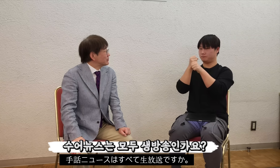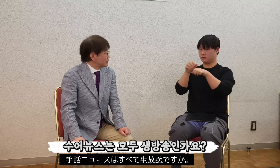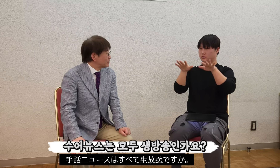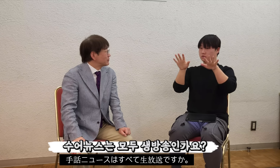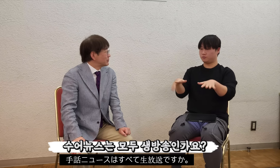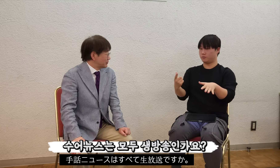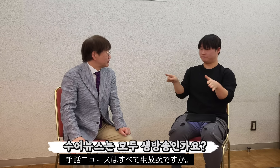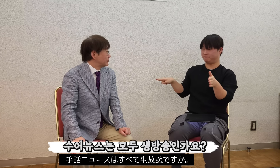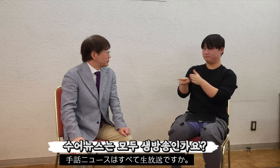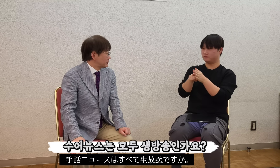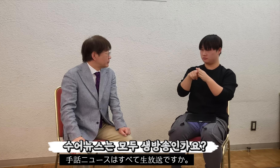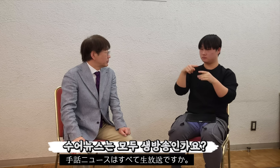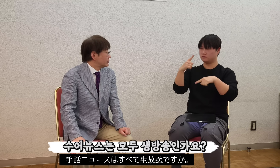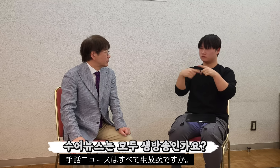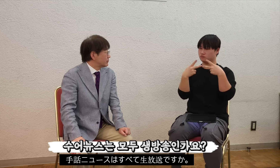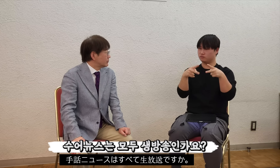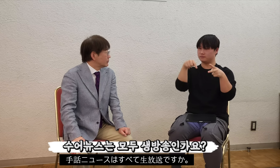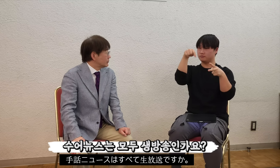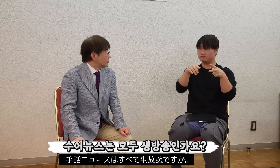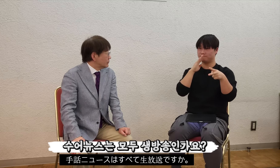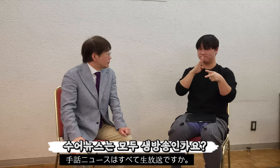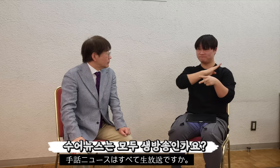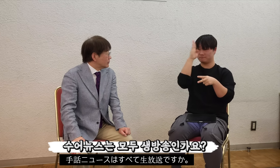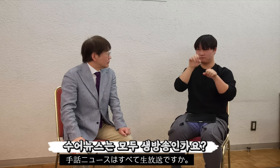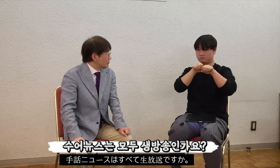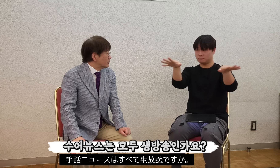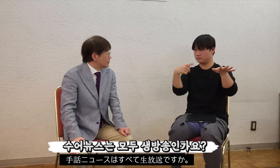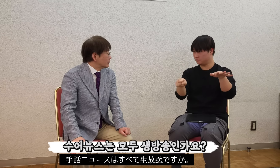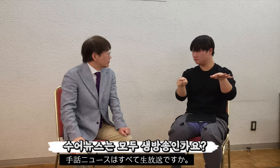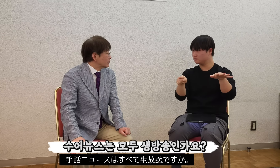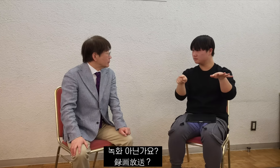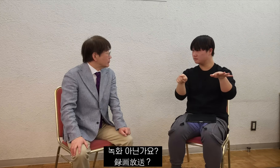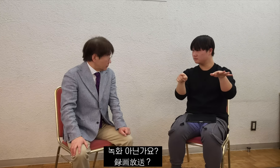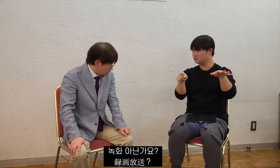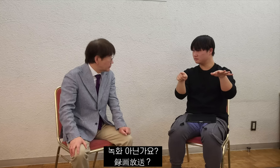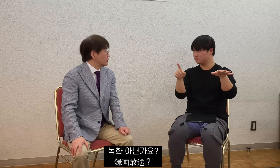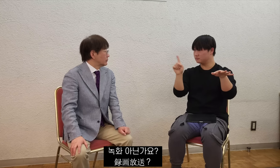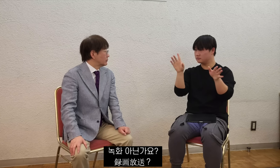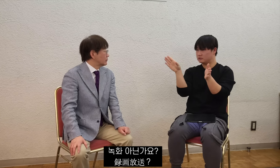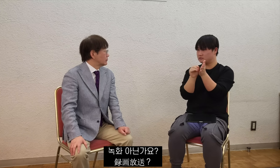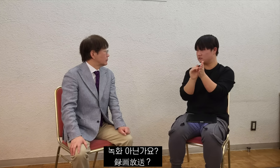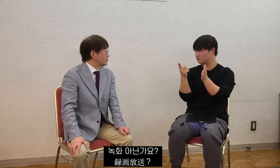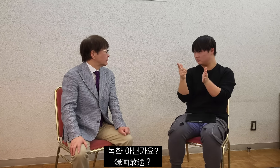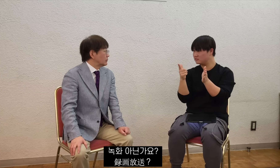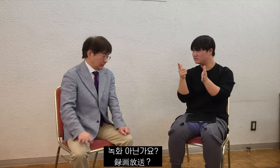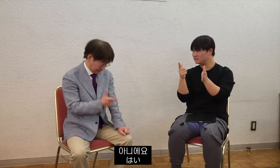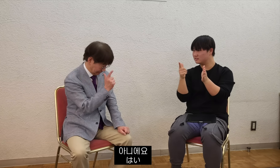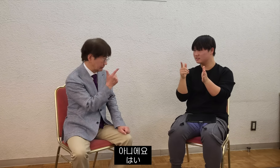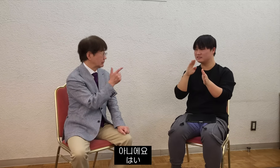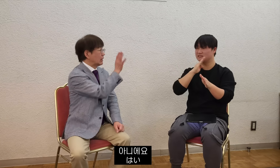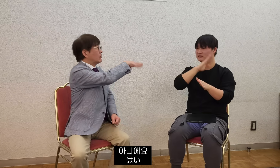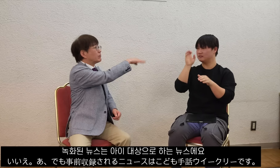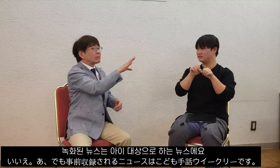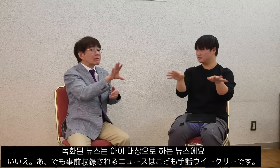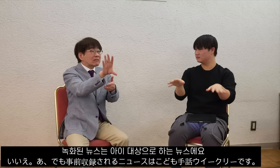Are all sign language news live? Isn't it recording? no.